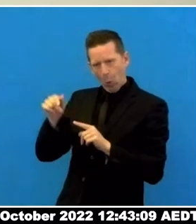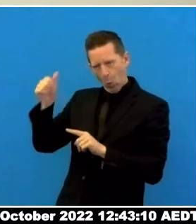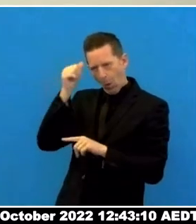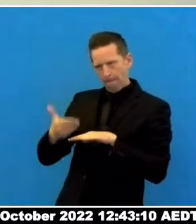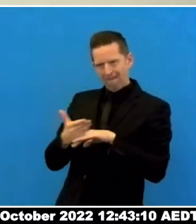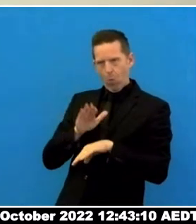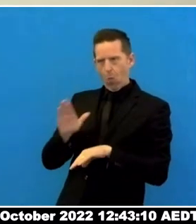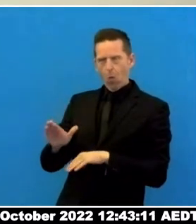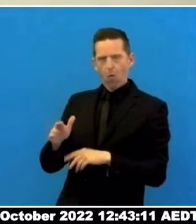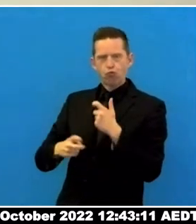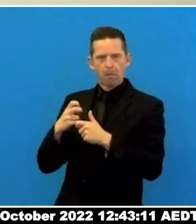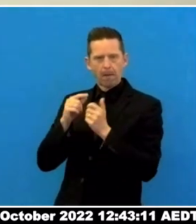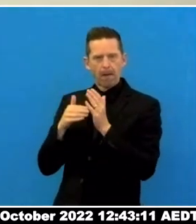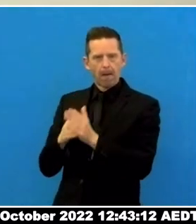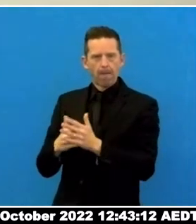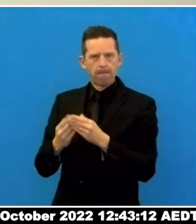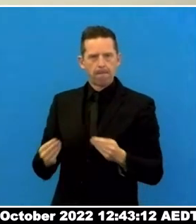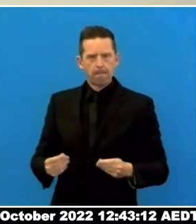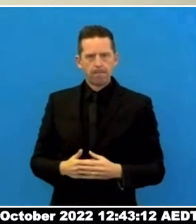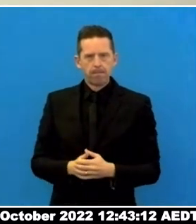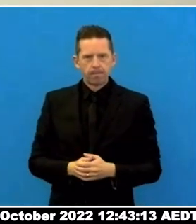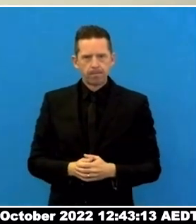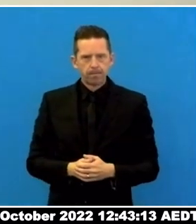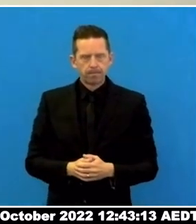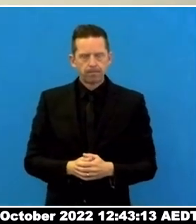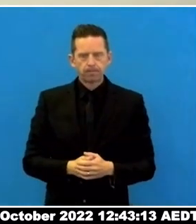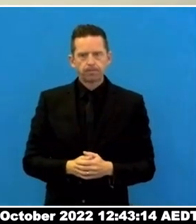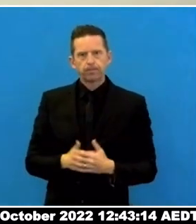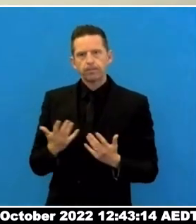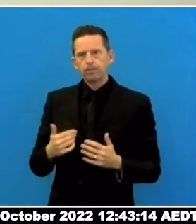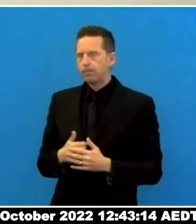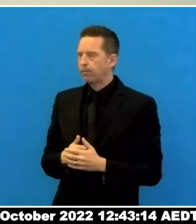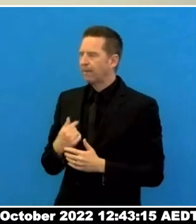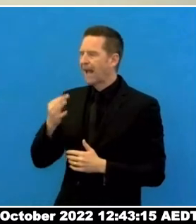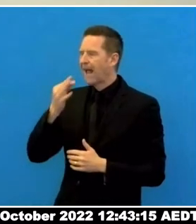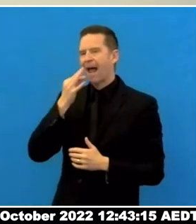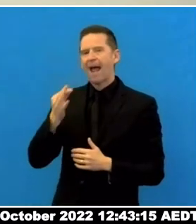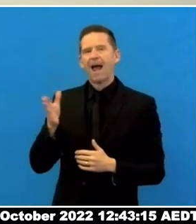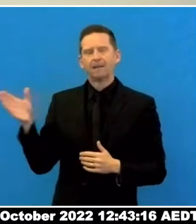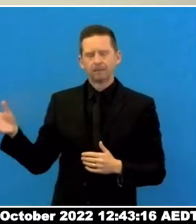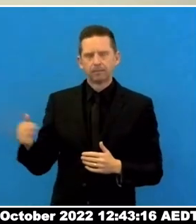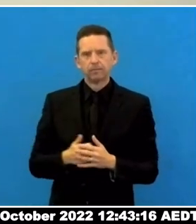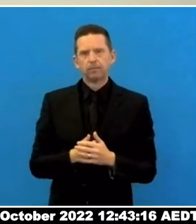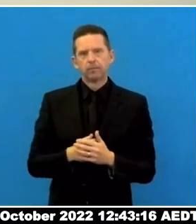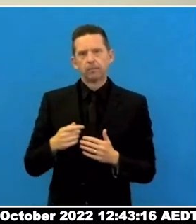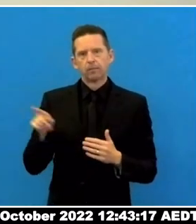I want to ask you about some work done and the Commissioners have got a copy of the "We need to raise our voices."